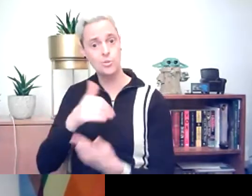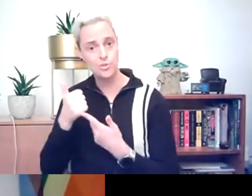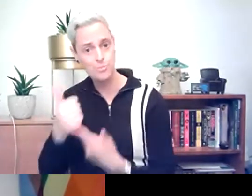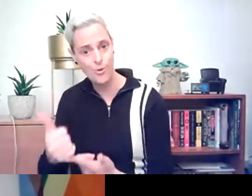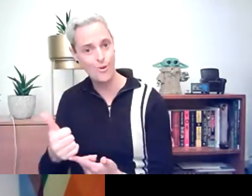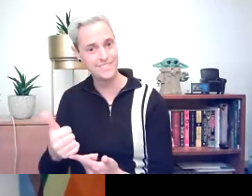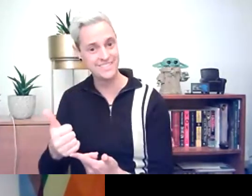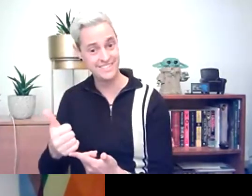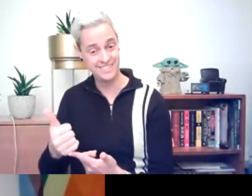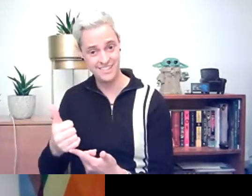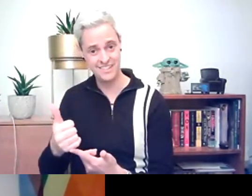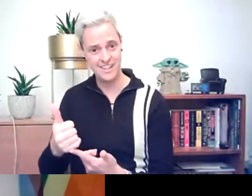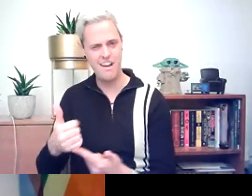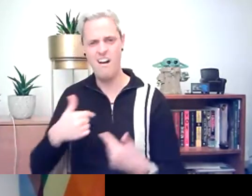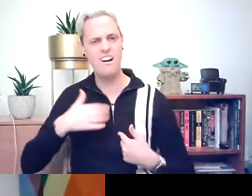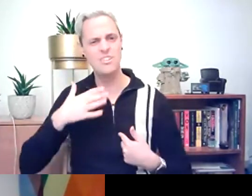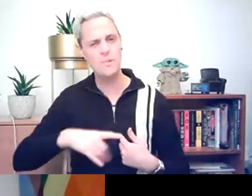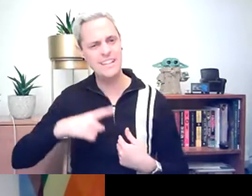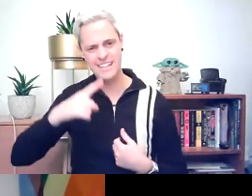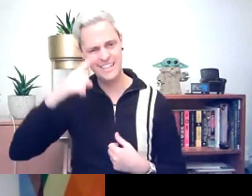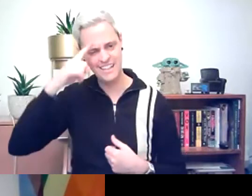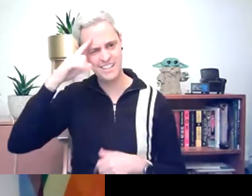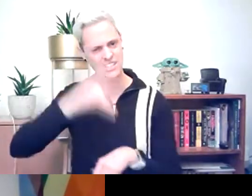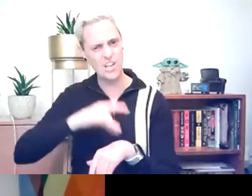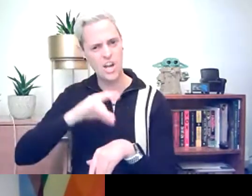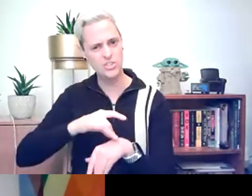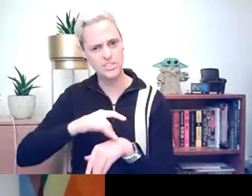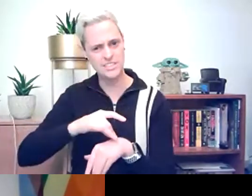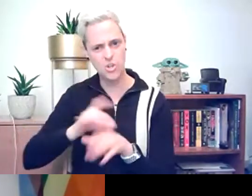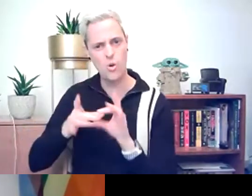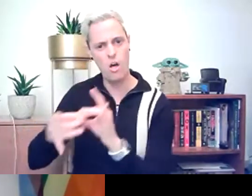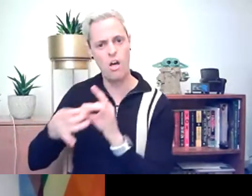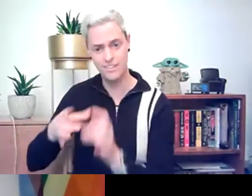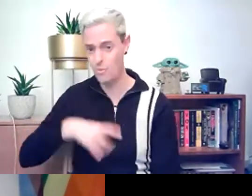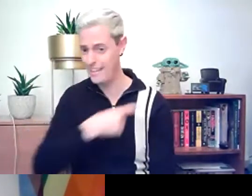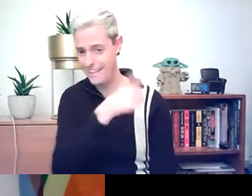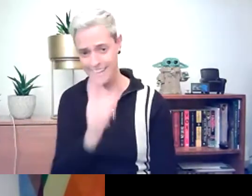18:56:03 They don't need a psychologist to tell them that some people do need a lot of